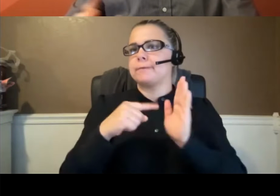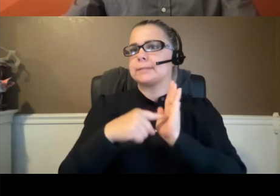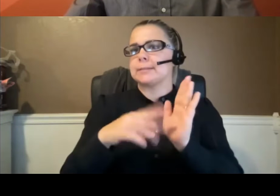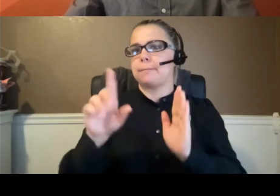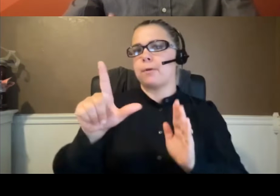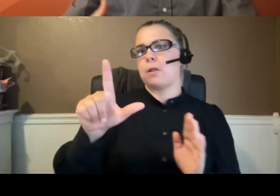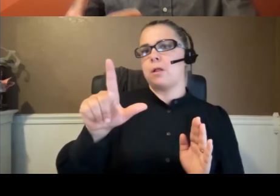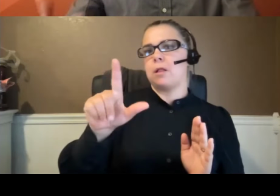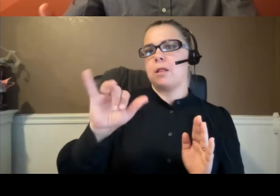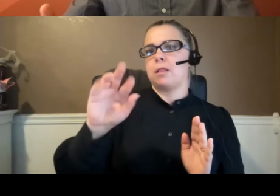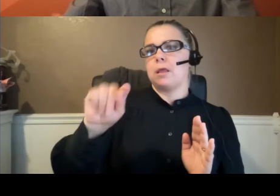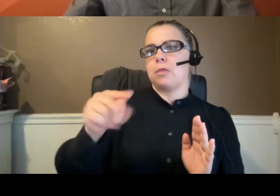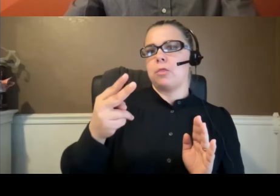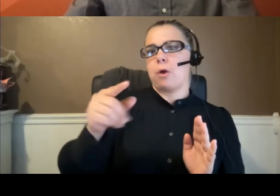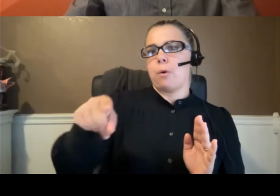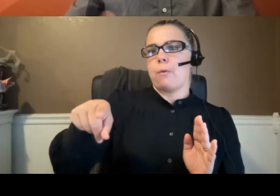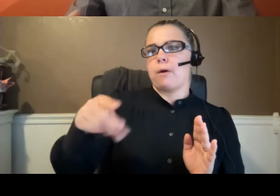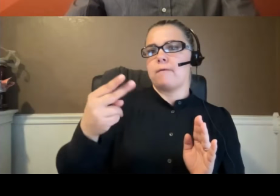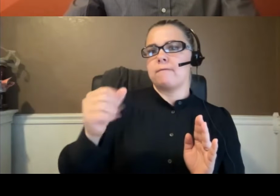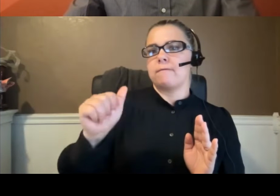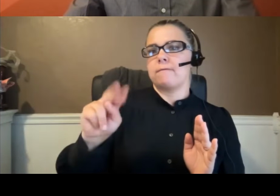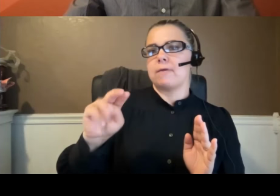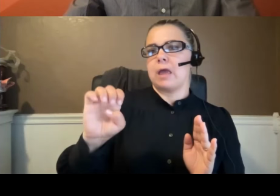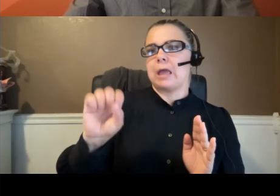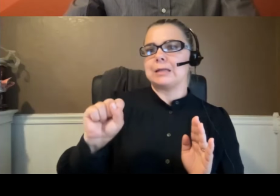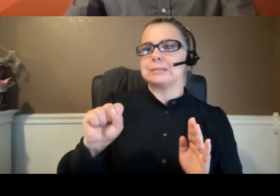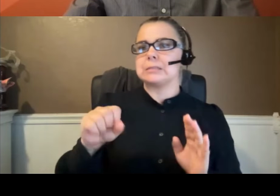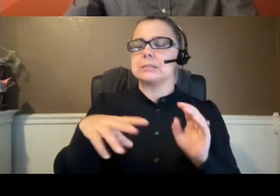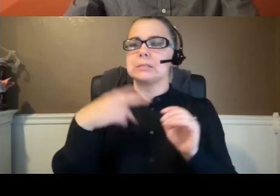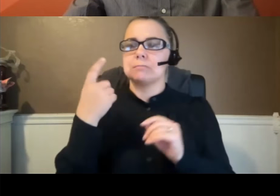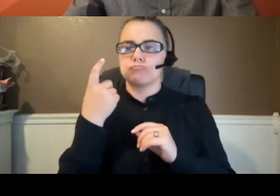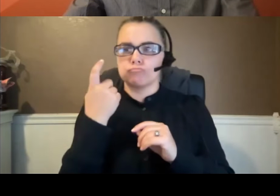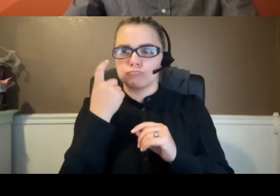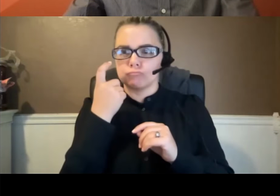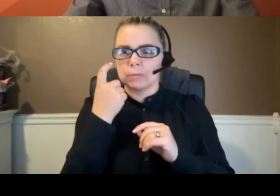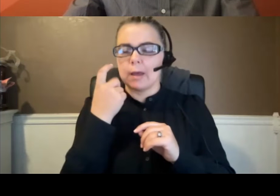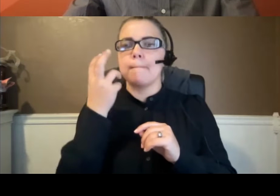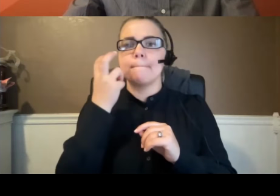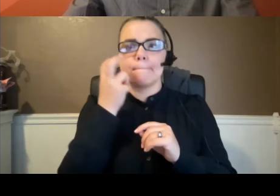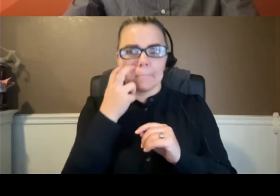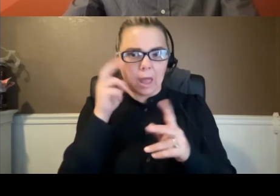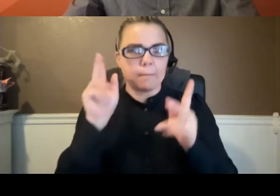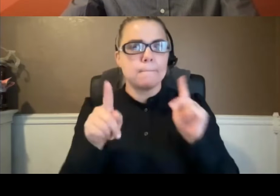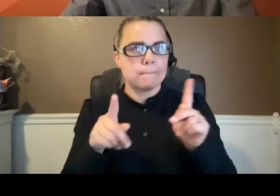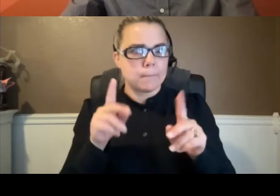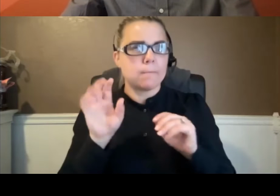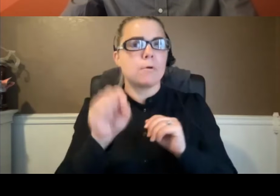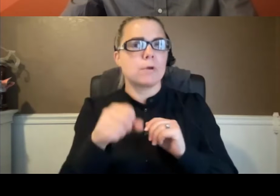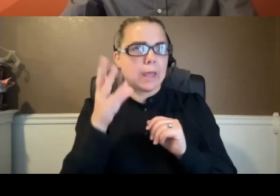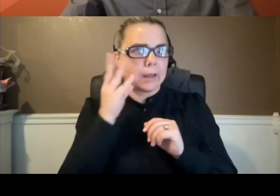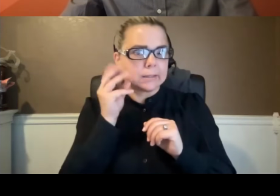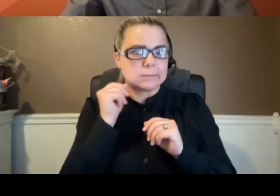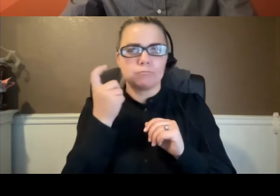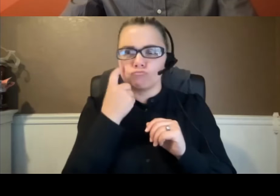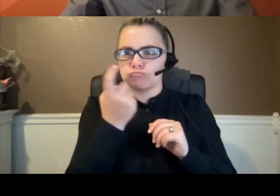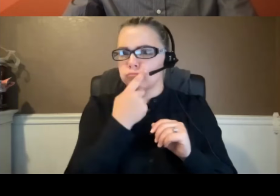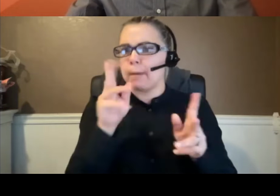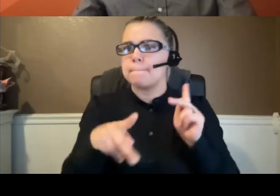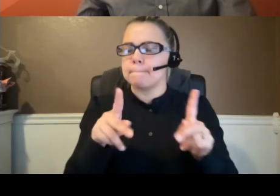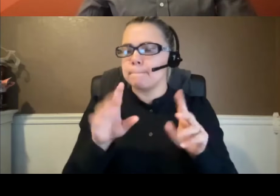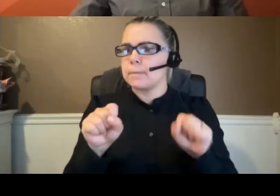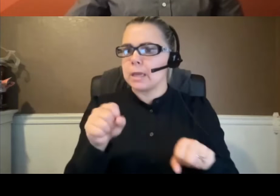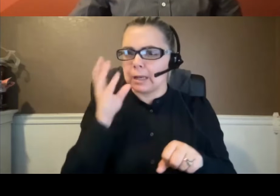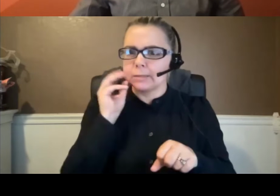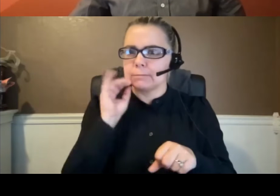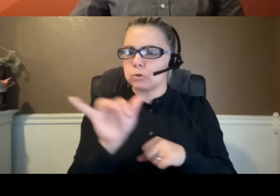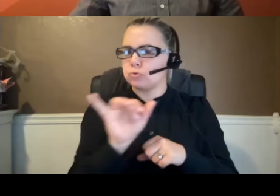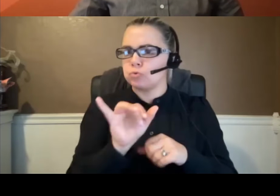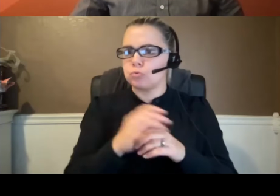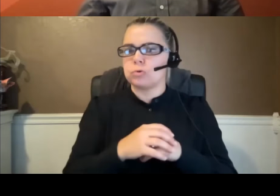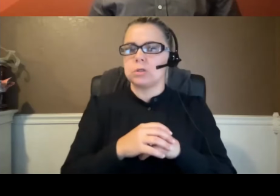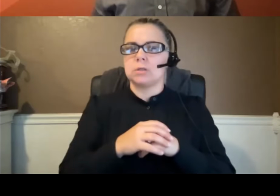where sighted people can experience it, and blind people also as well. And so some insights